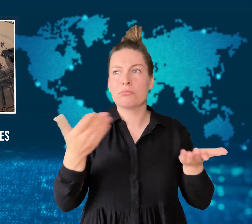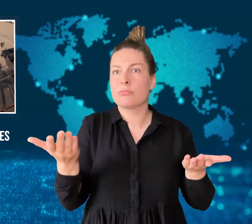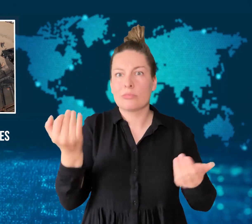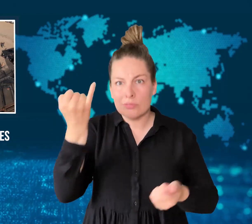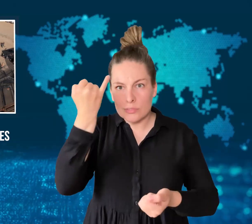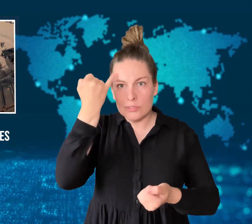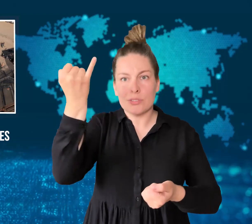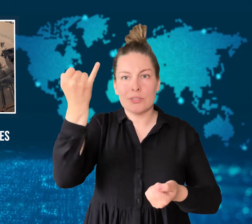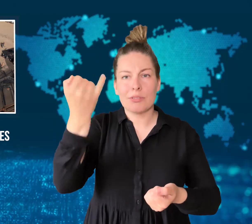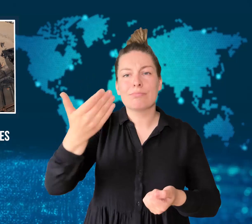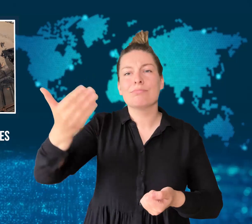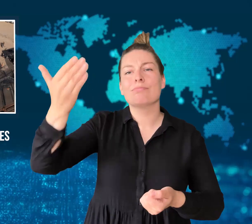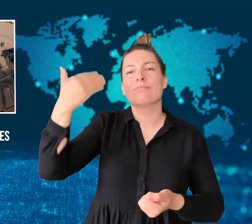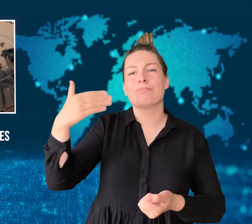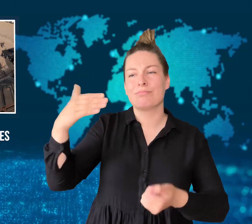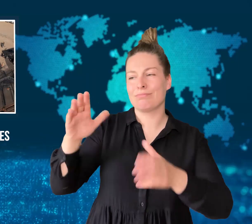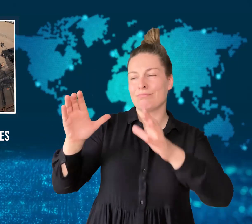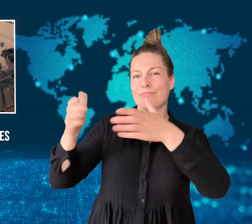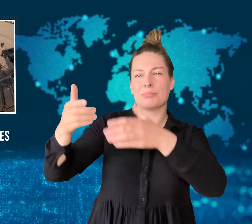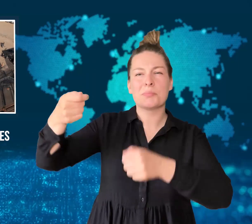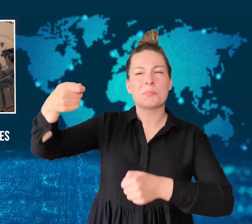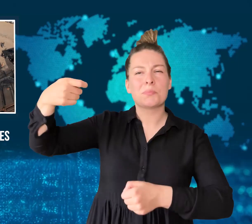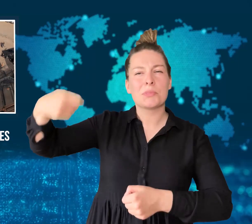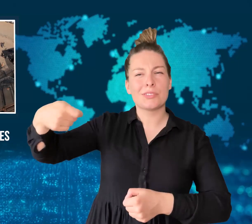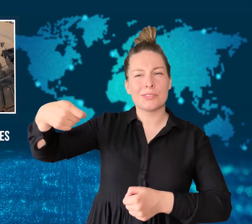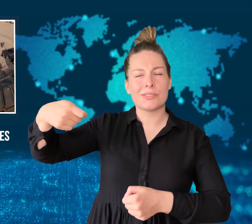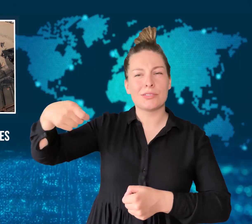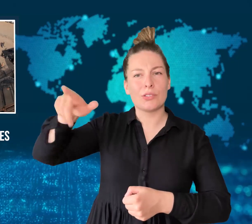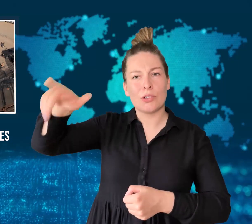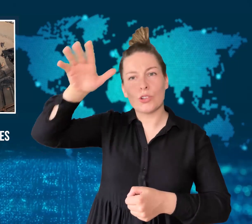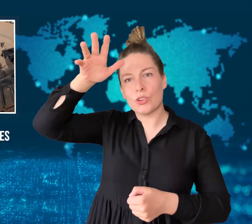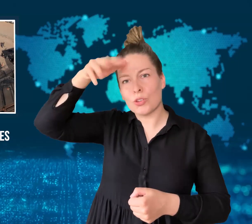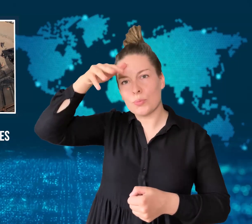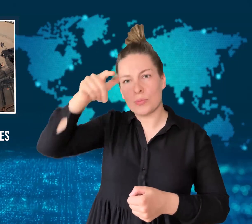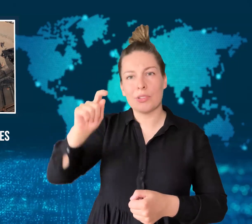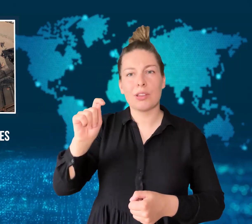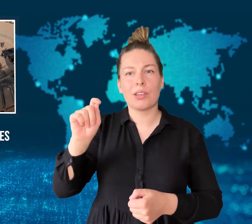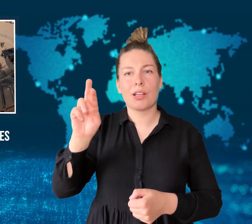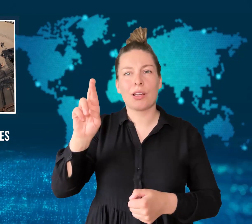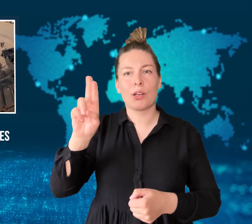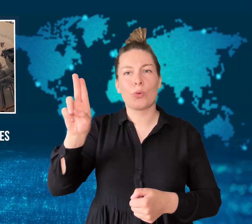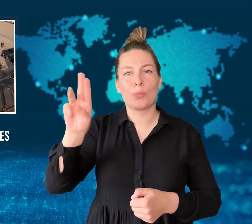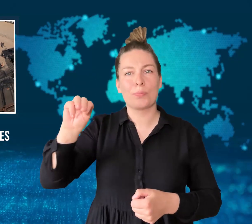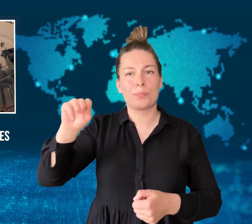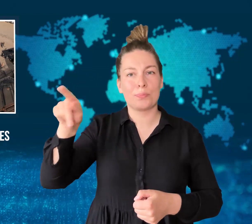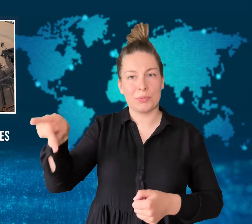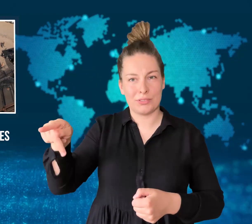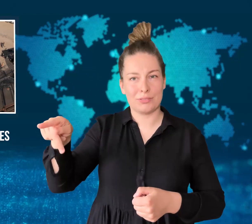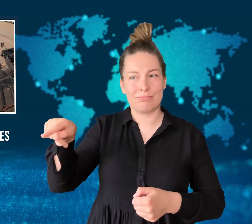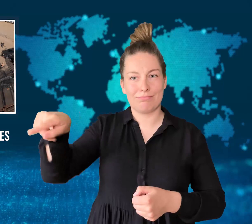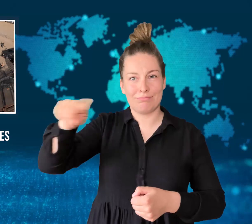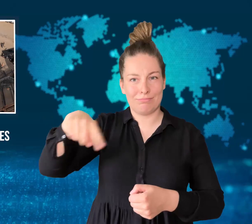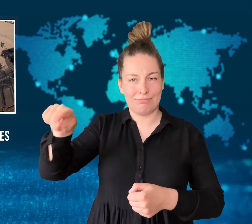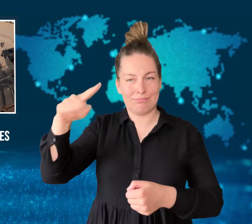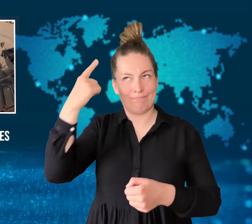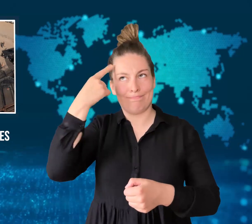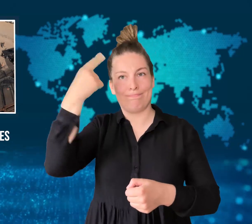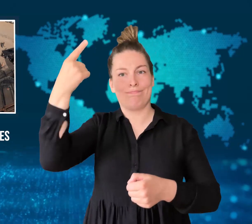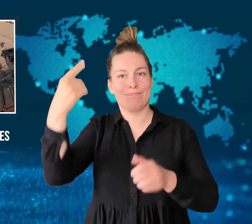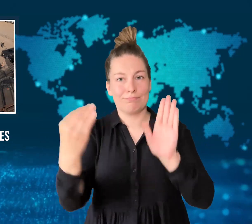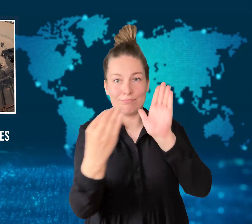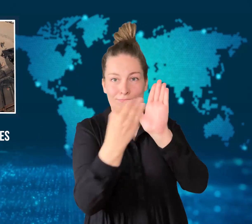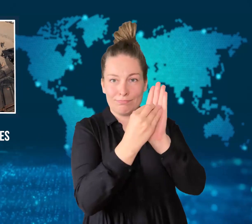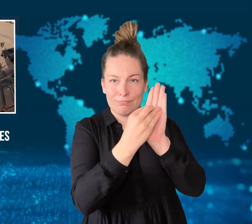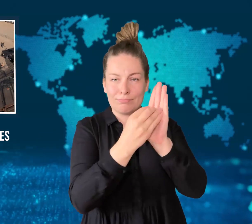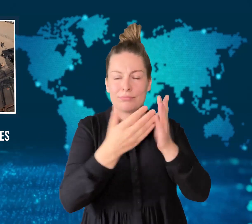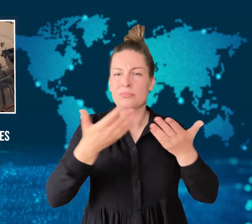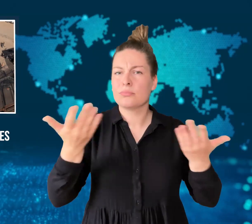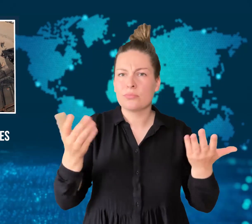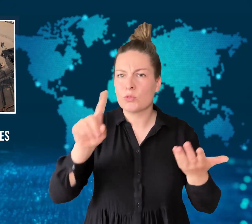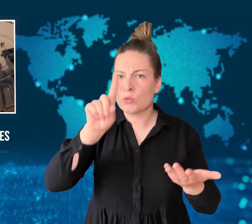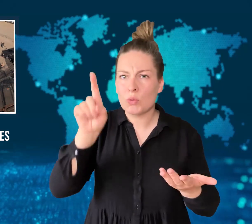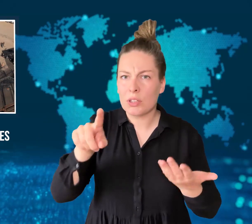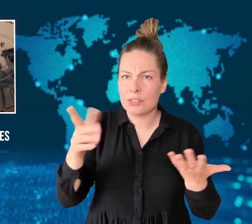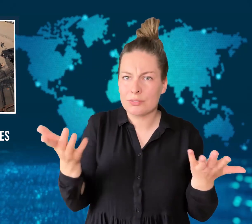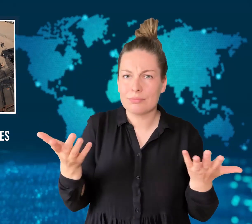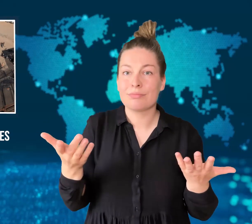It had been put in place by the Trump administration